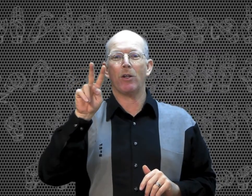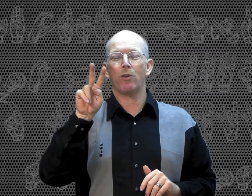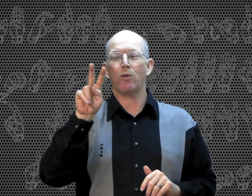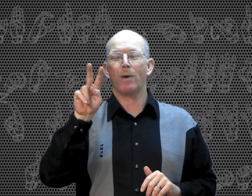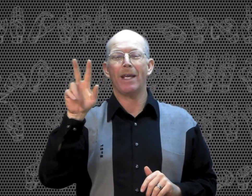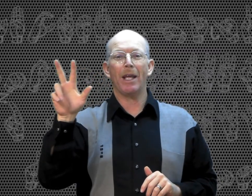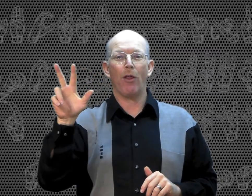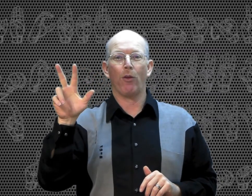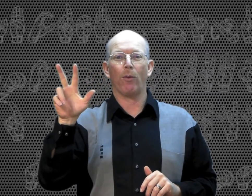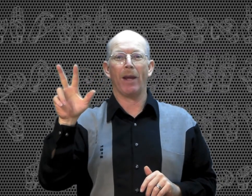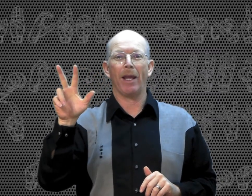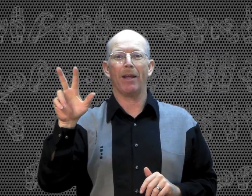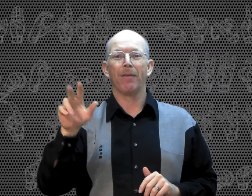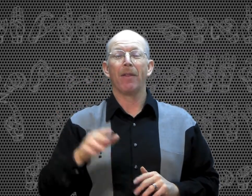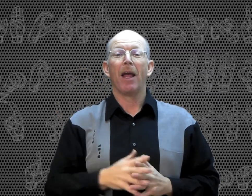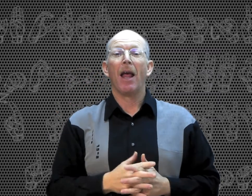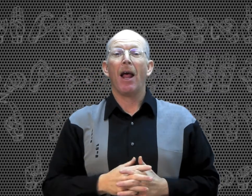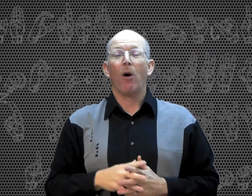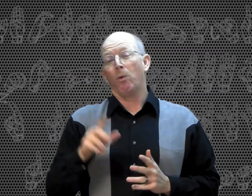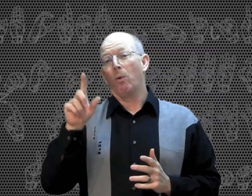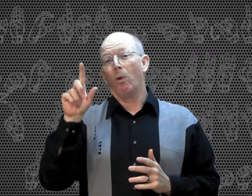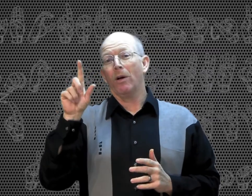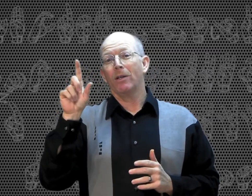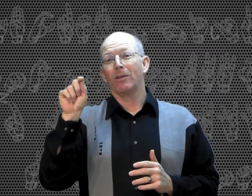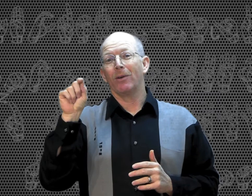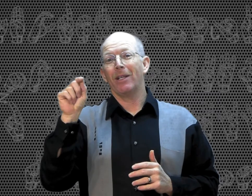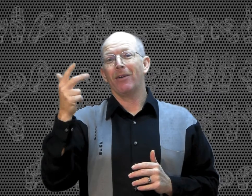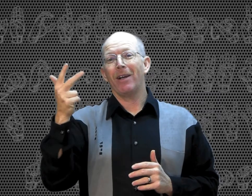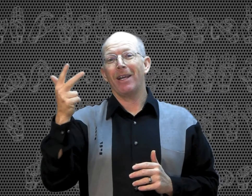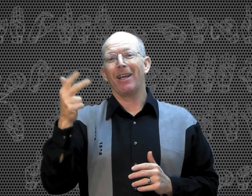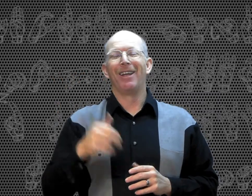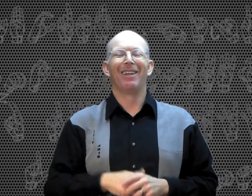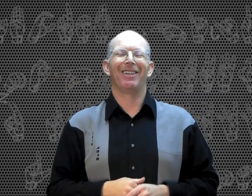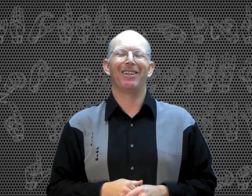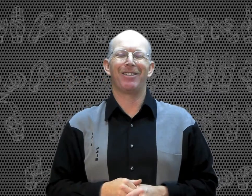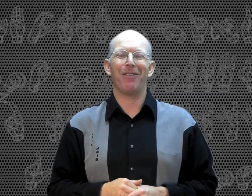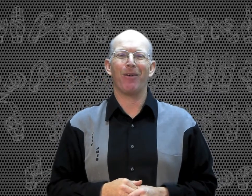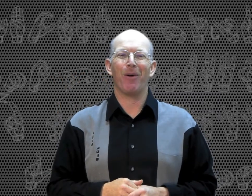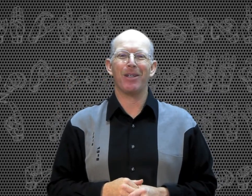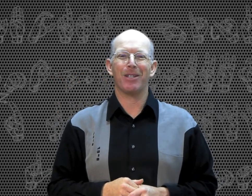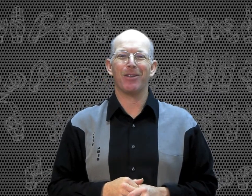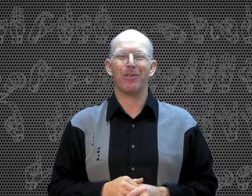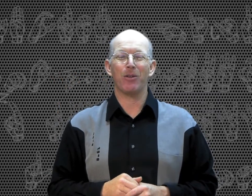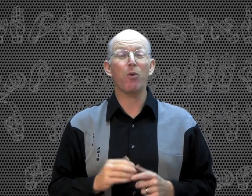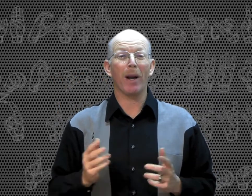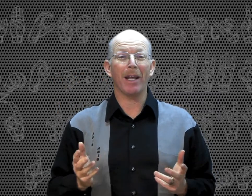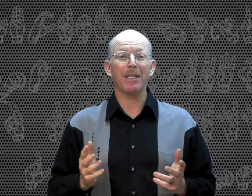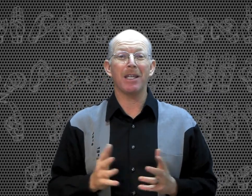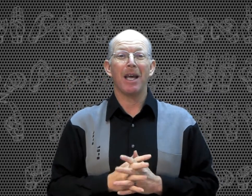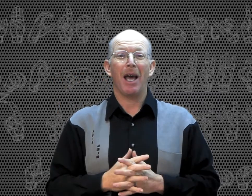Or you can do, 23. Or, 23. There are different ways to do the twenties.